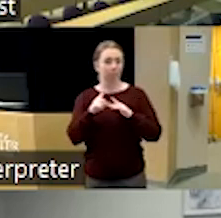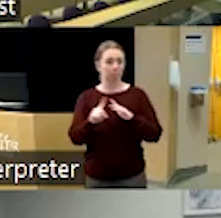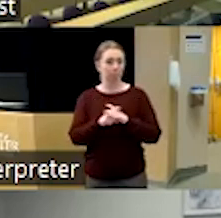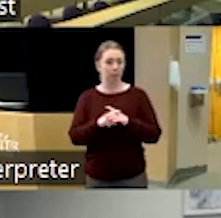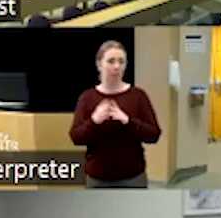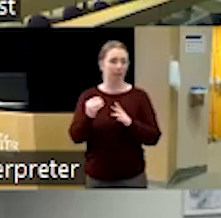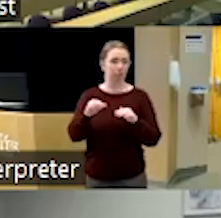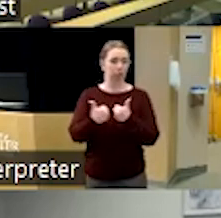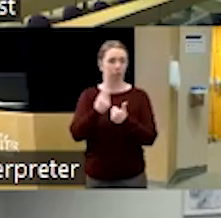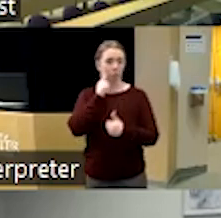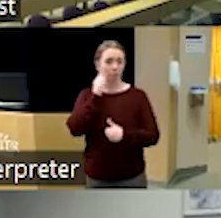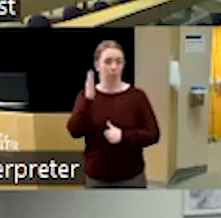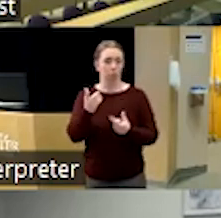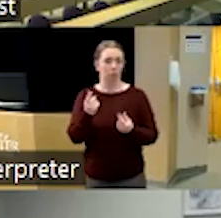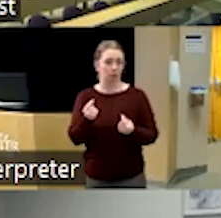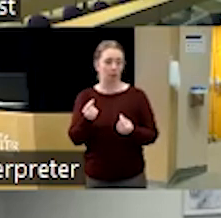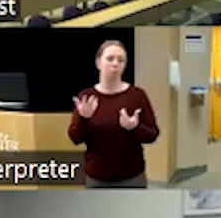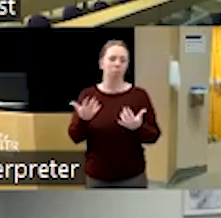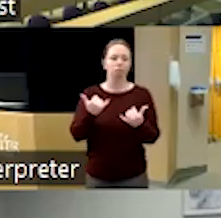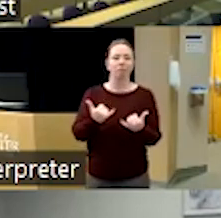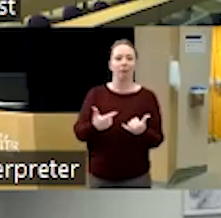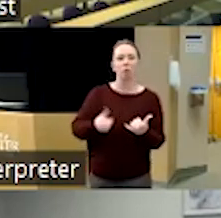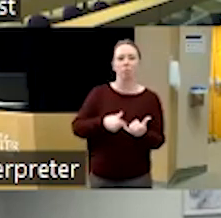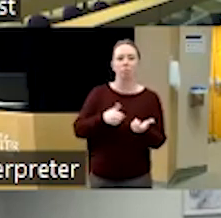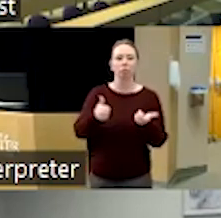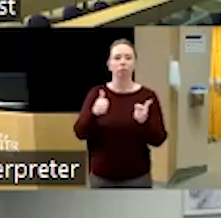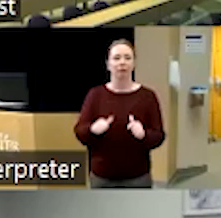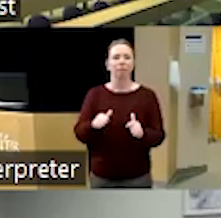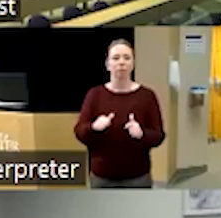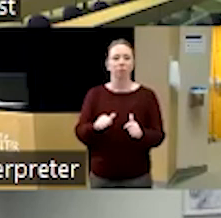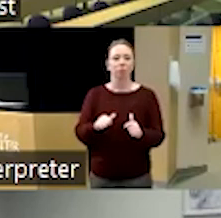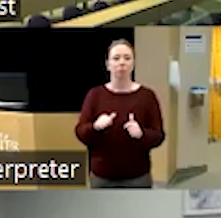on right now is to implement less cognitive therapeutic elements because